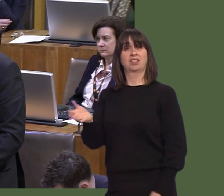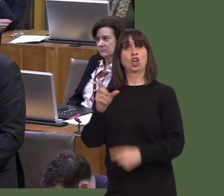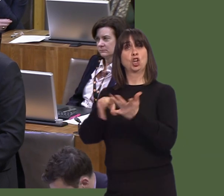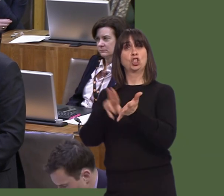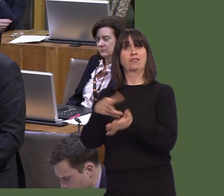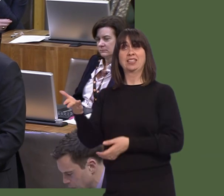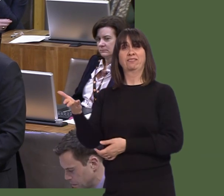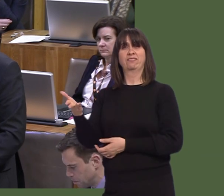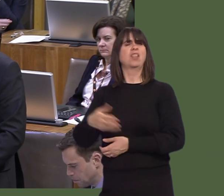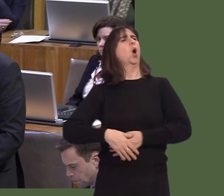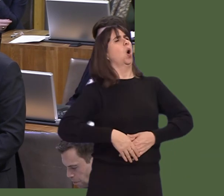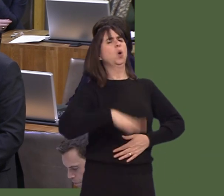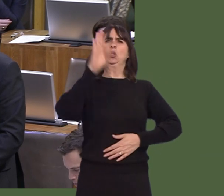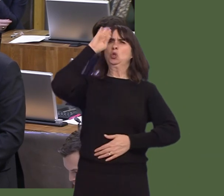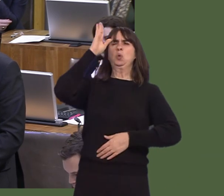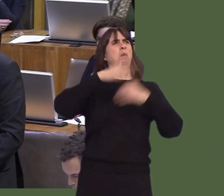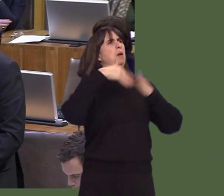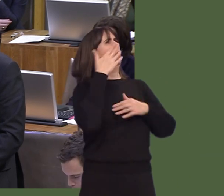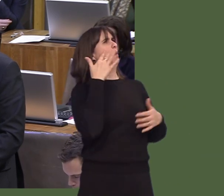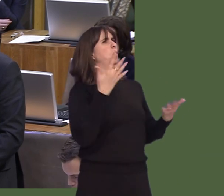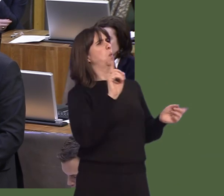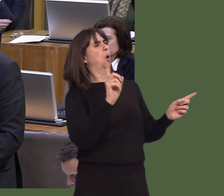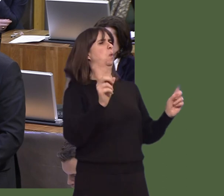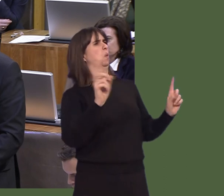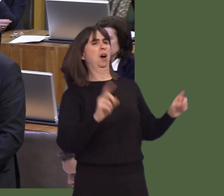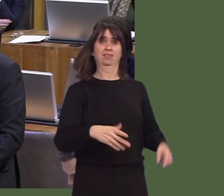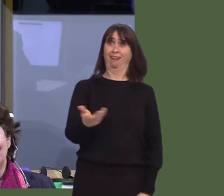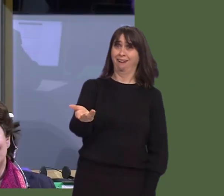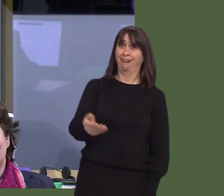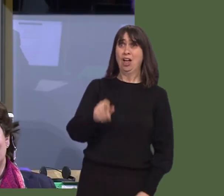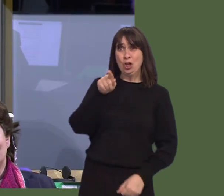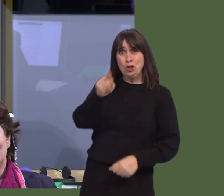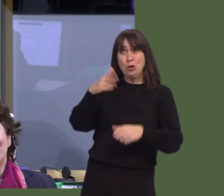to say, 'Well, give us an example of schools being built' when they would have built nothing; they would have built nothing at all.